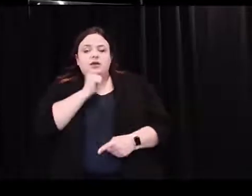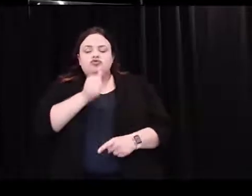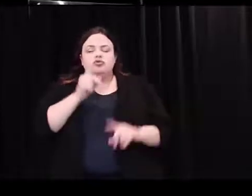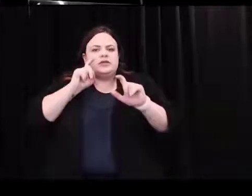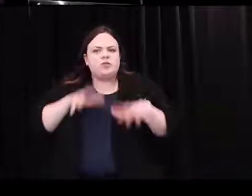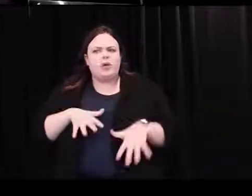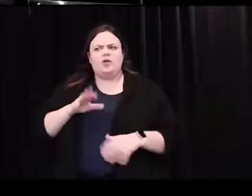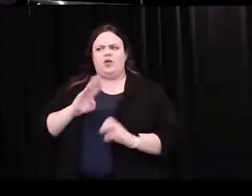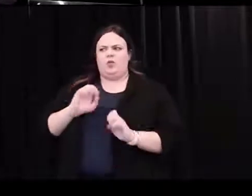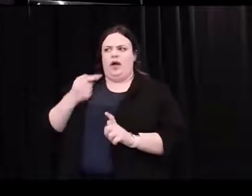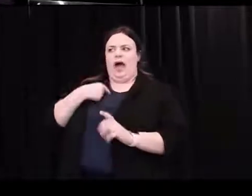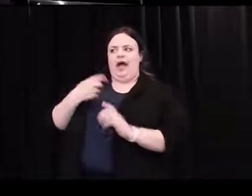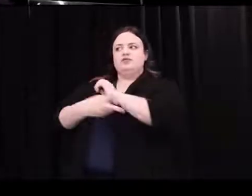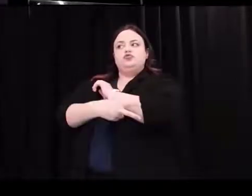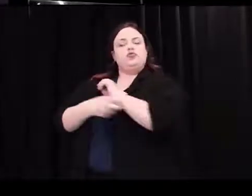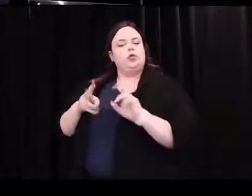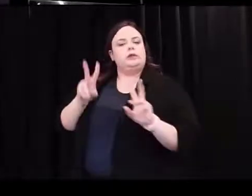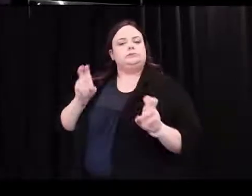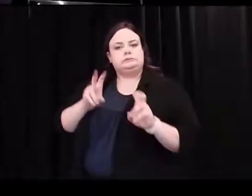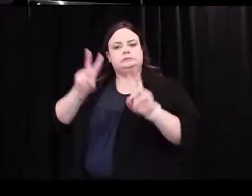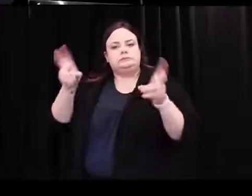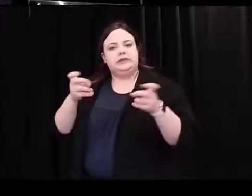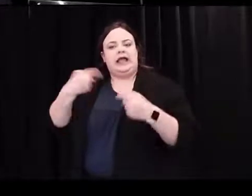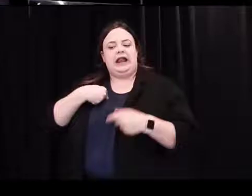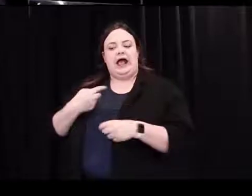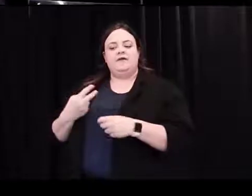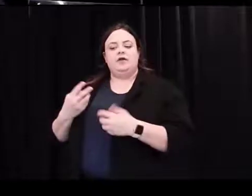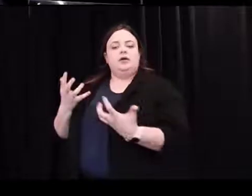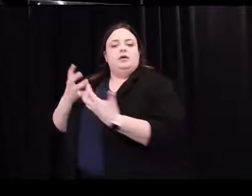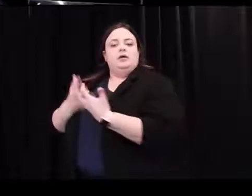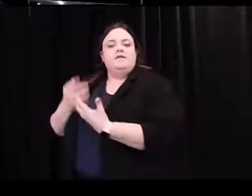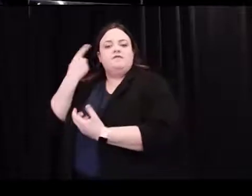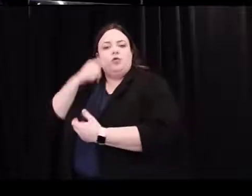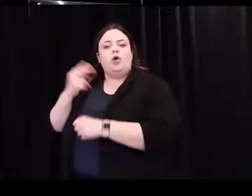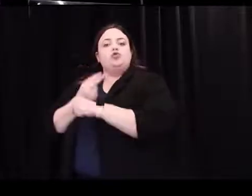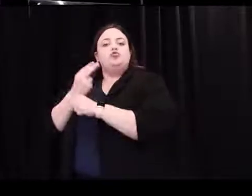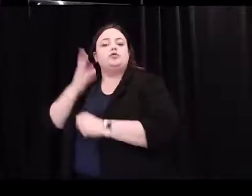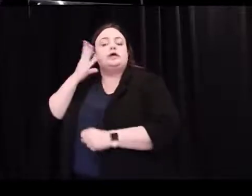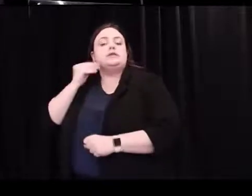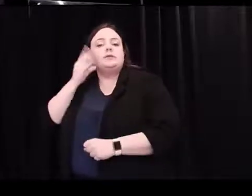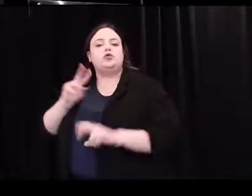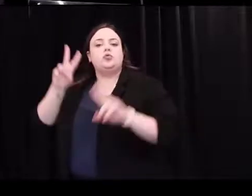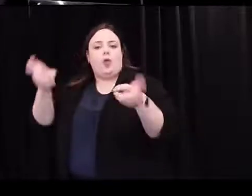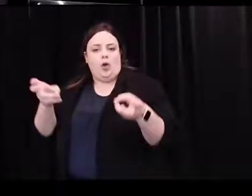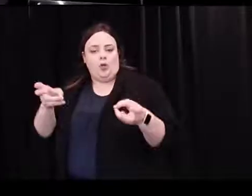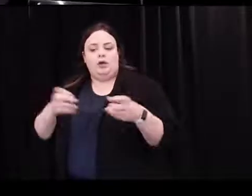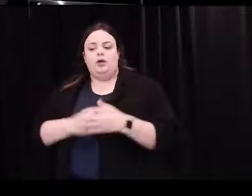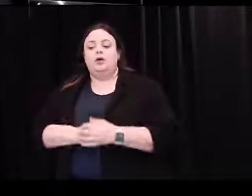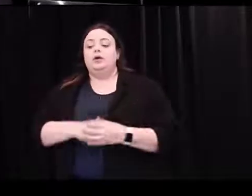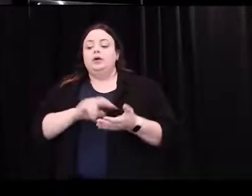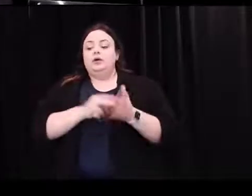I've stolen that and I've co-opted it for a user experience quote, which says that the result of